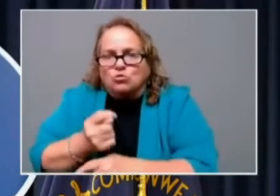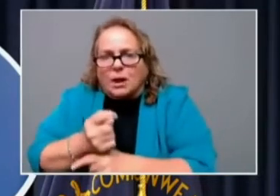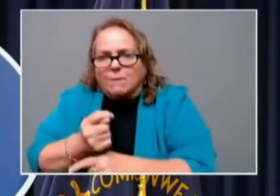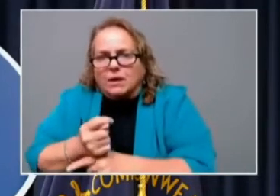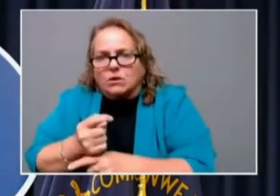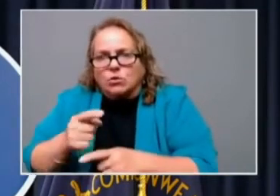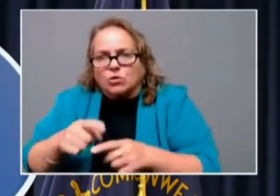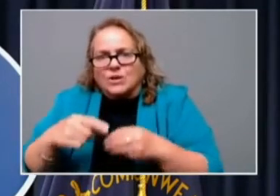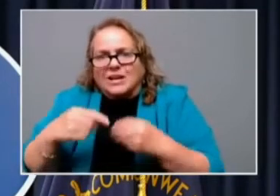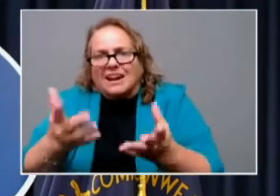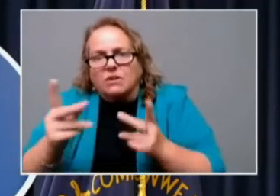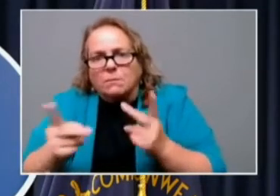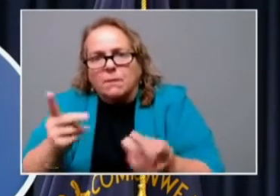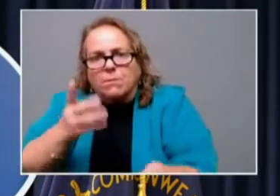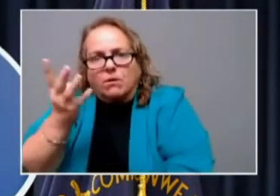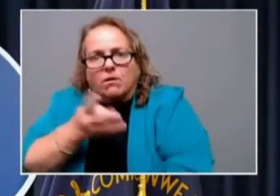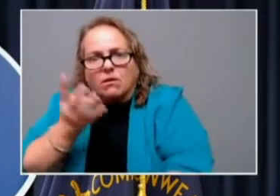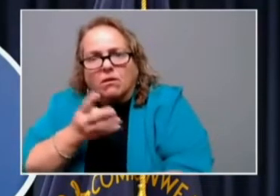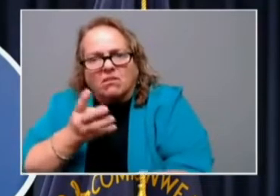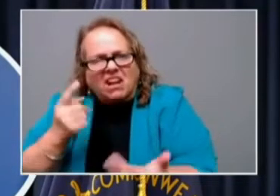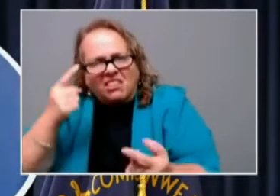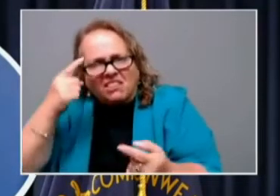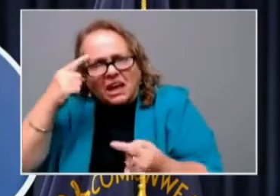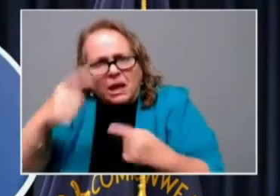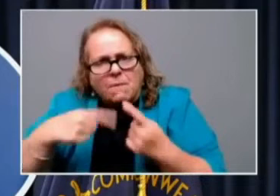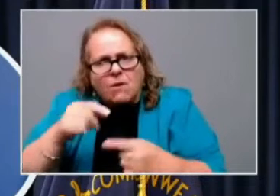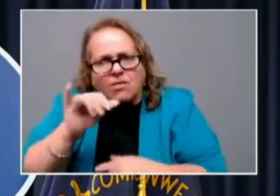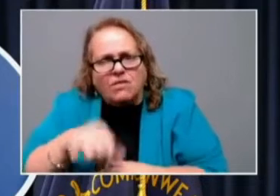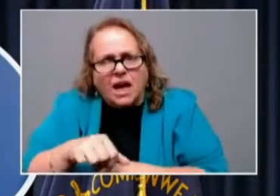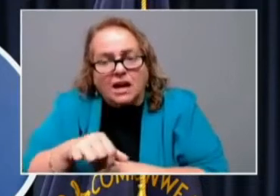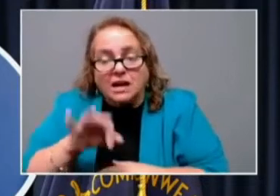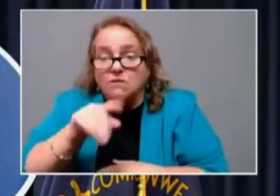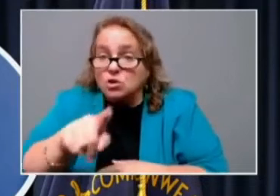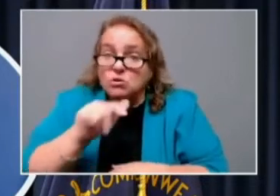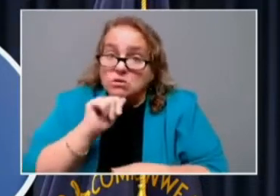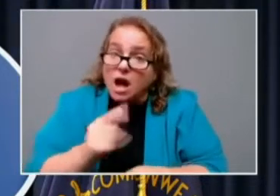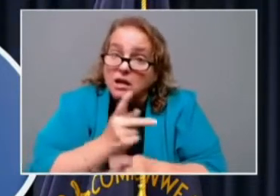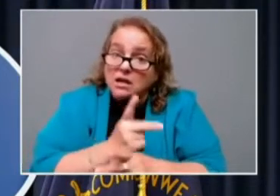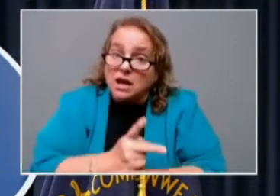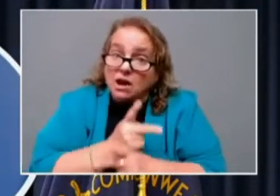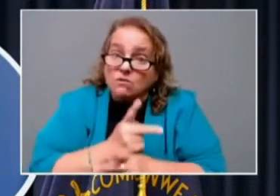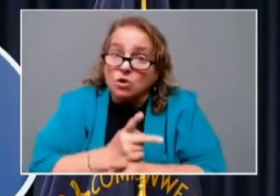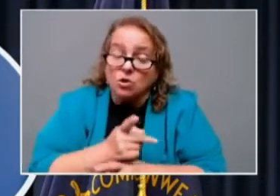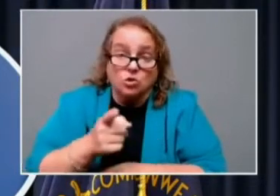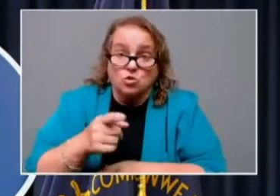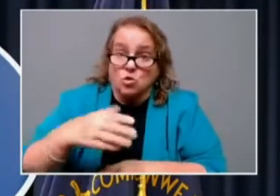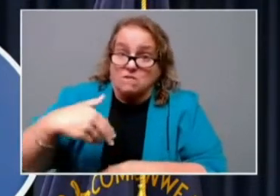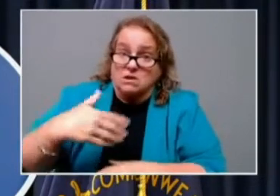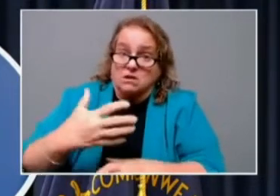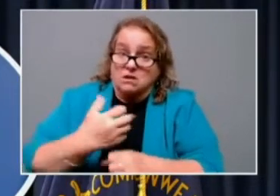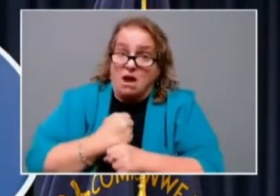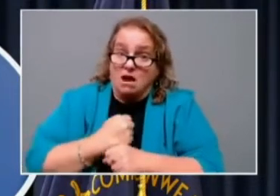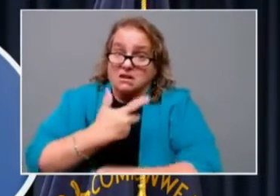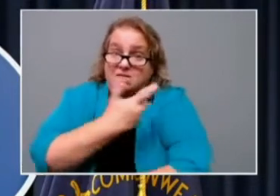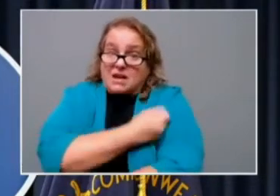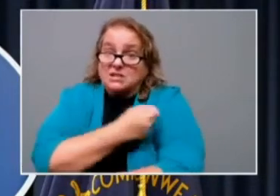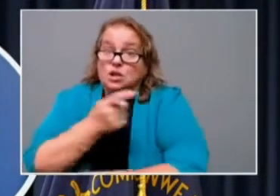not careful if if you are unvaccinated and you get covid the resources right